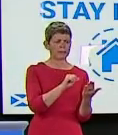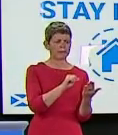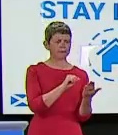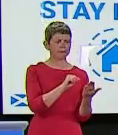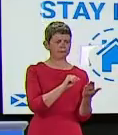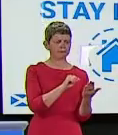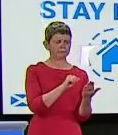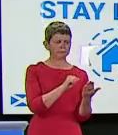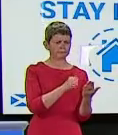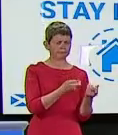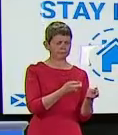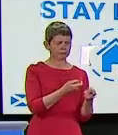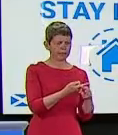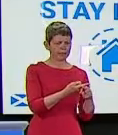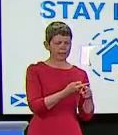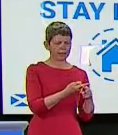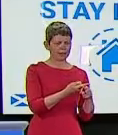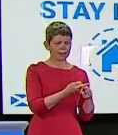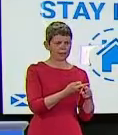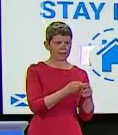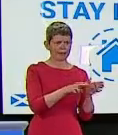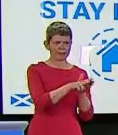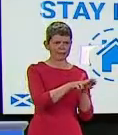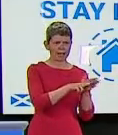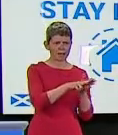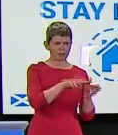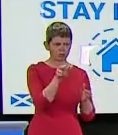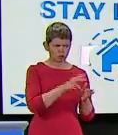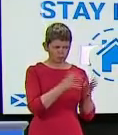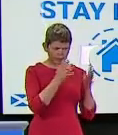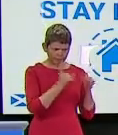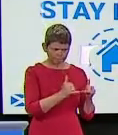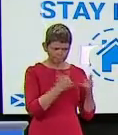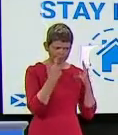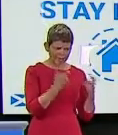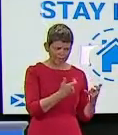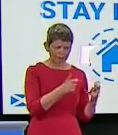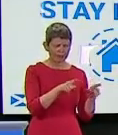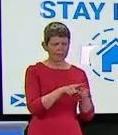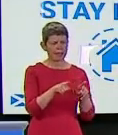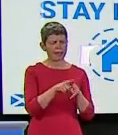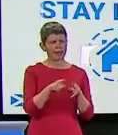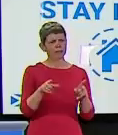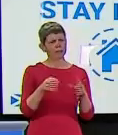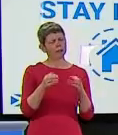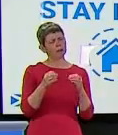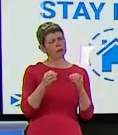and the teachers should give greater weight to the evidence that most closely mirrors the SQA